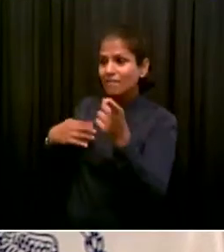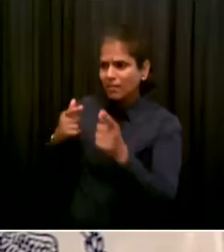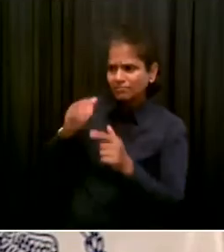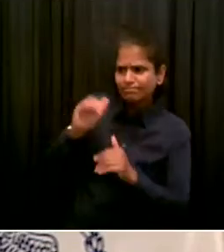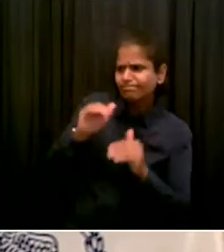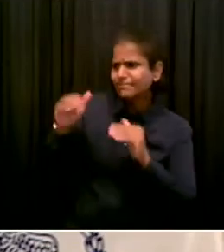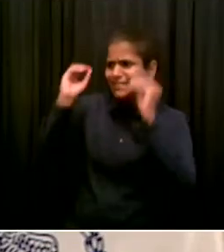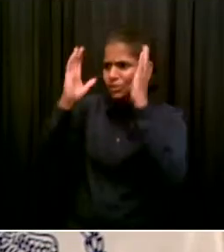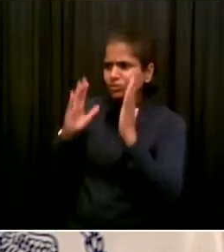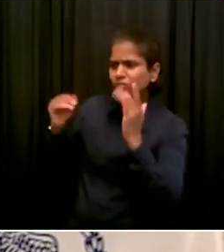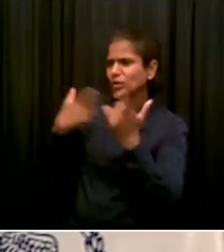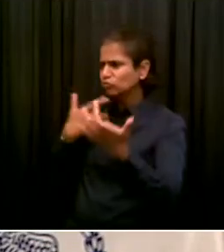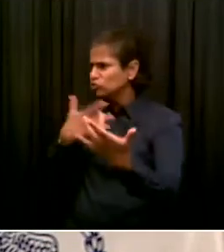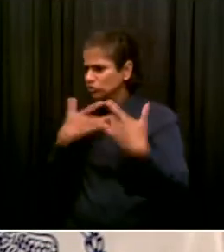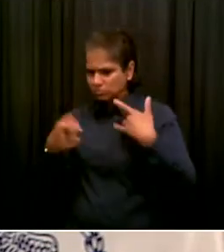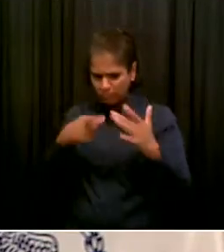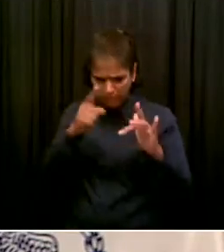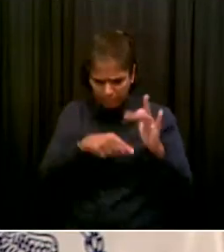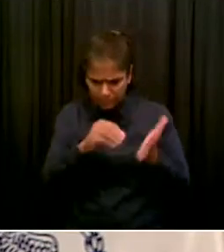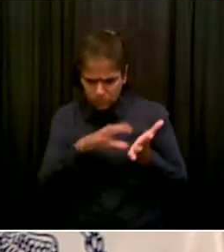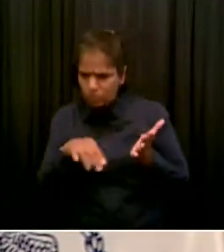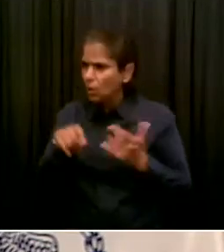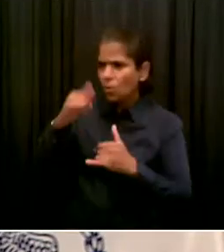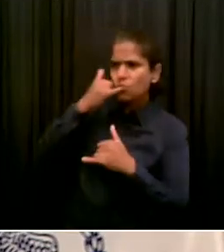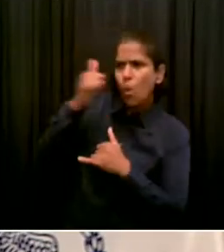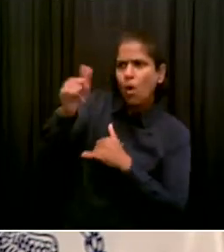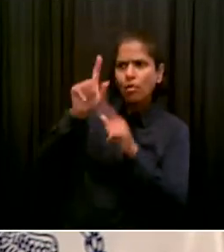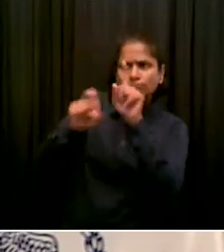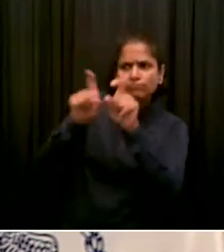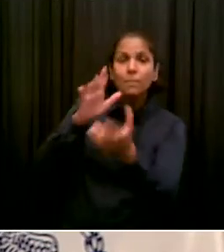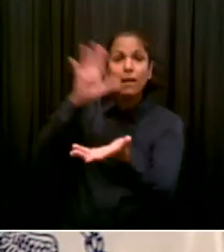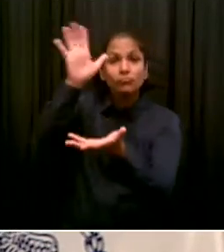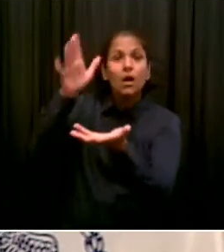CONVERSATIONS, MAKING SUE R PARENTS HAVE THE INFORMATION THEY NEED.